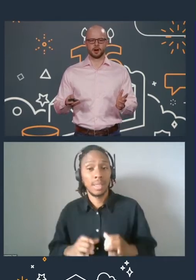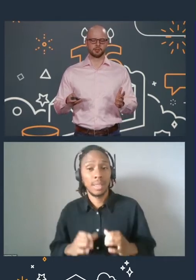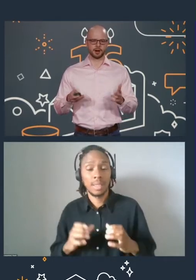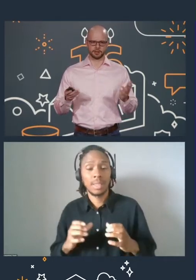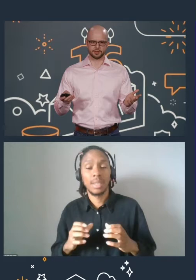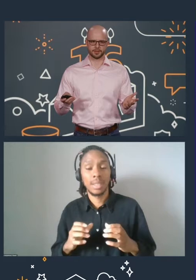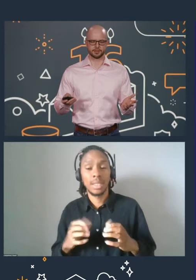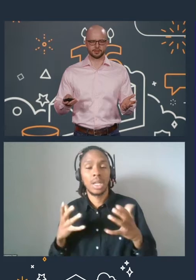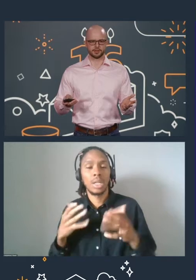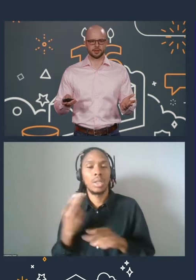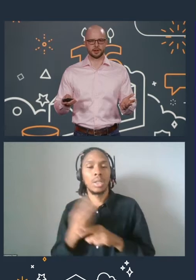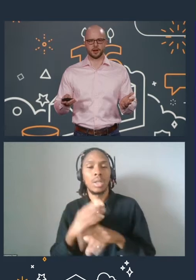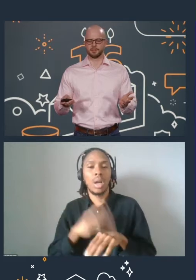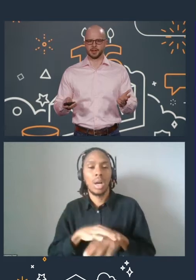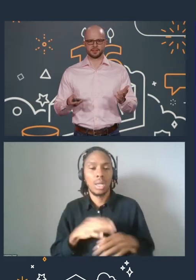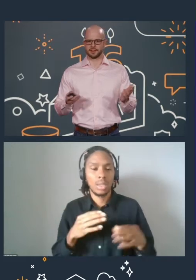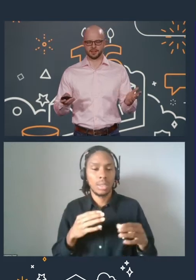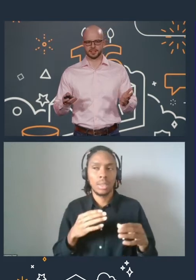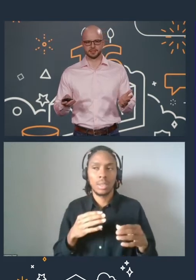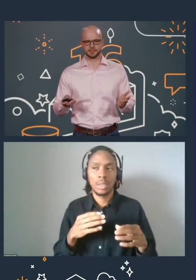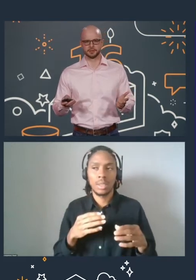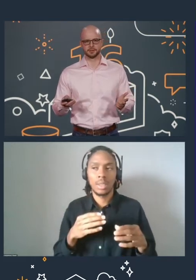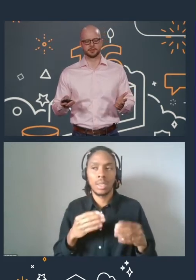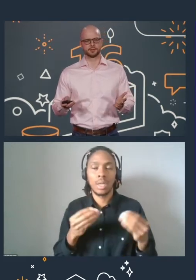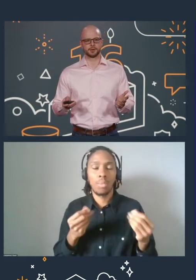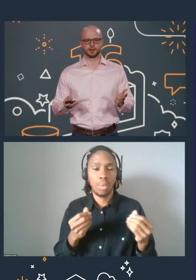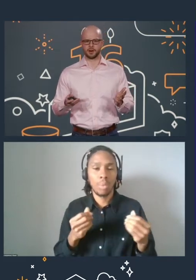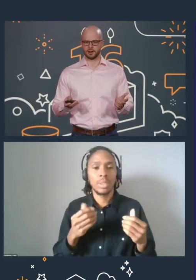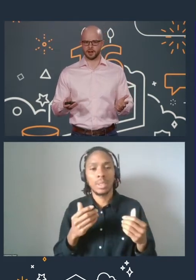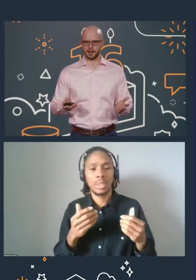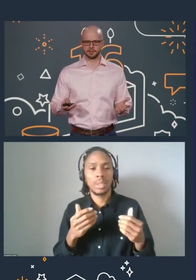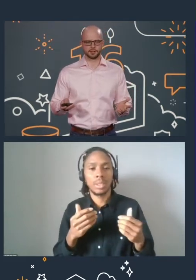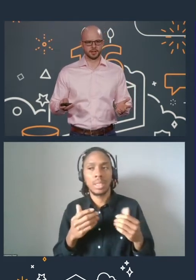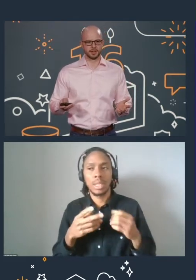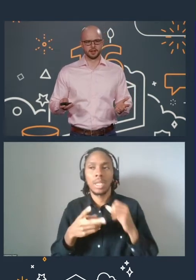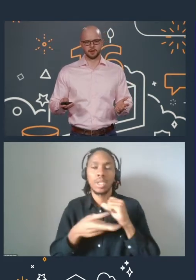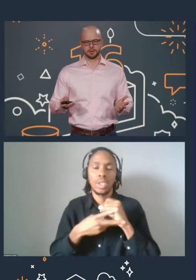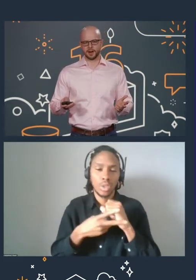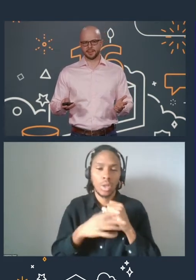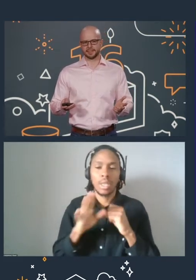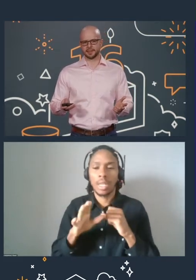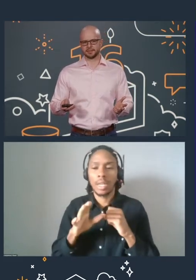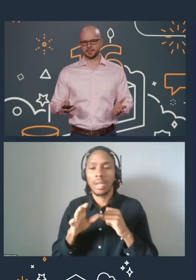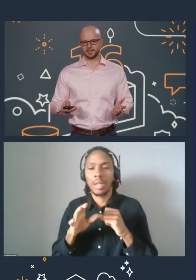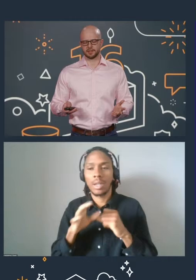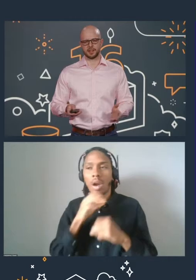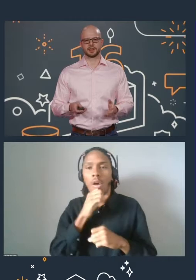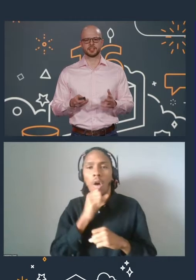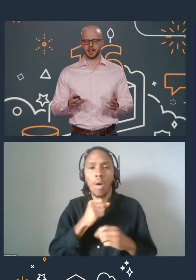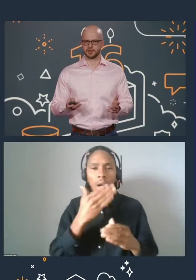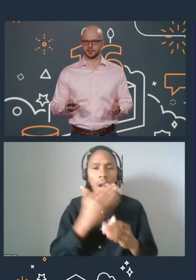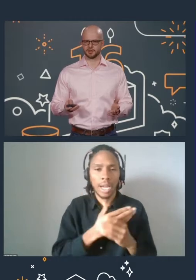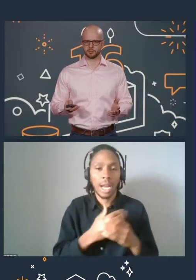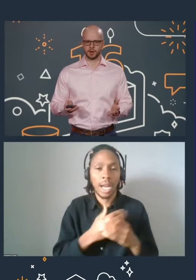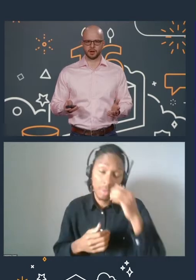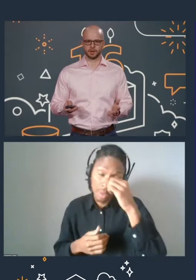on-premises methodologies to store their archives, we find that they've seen a lot of challenges as well,